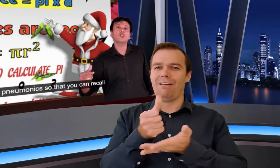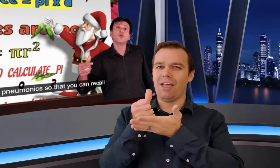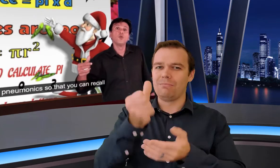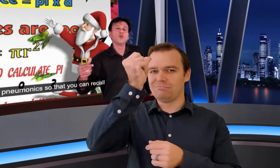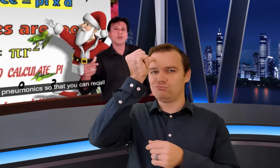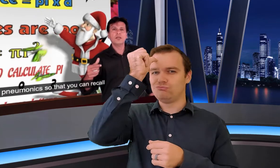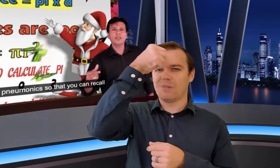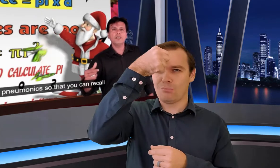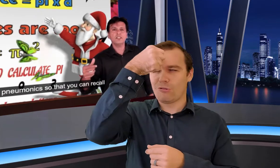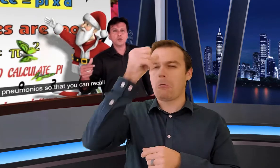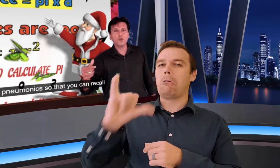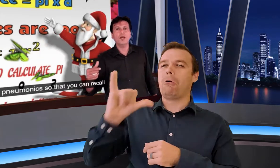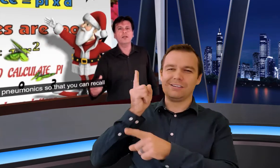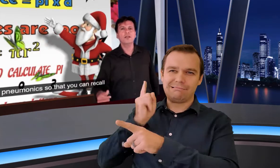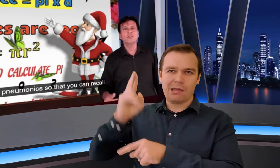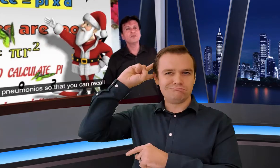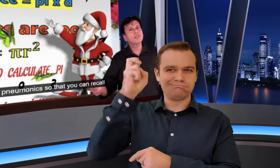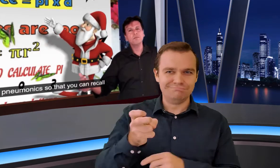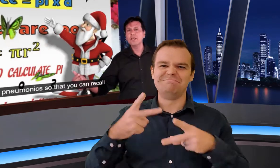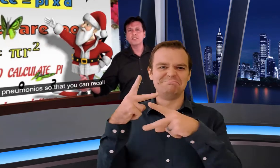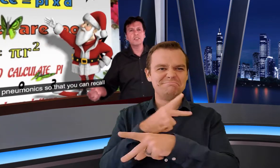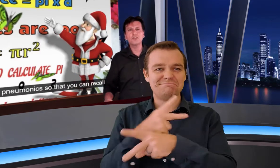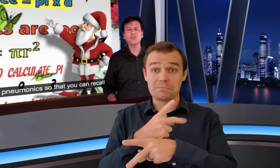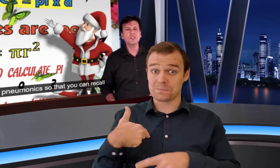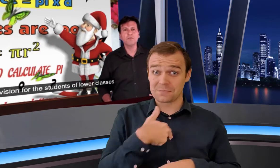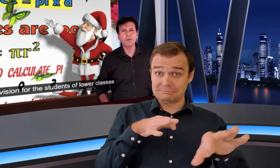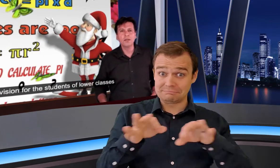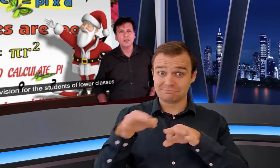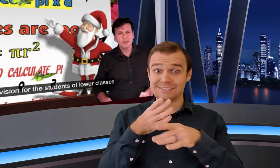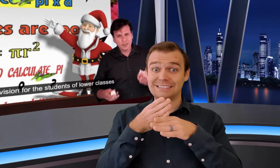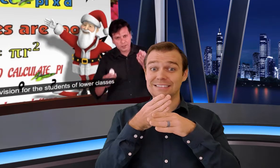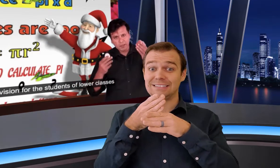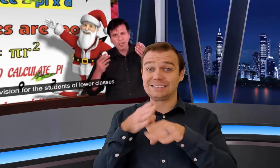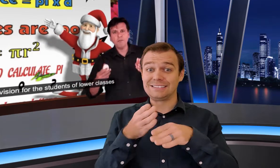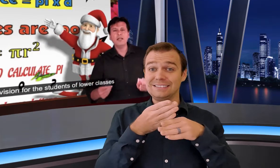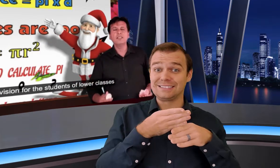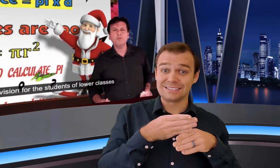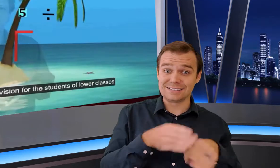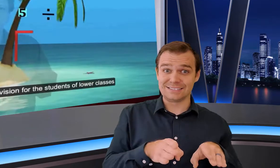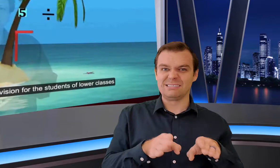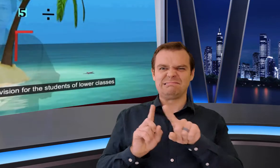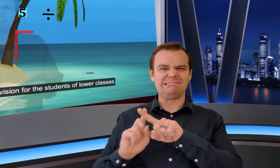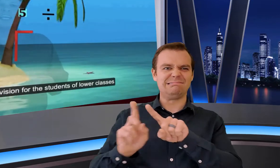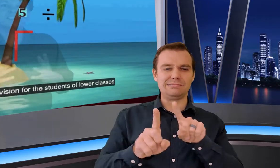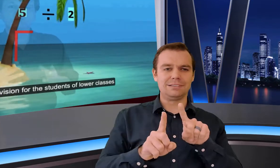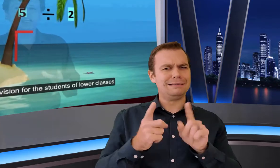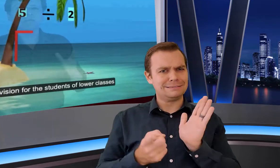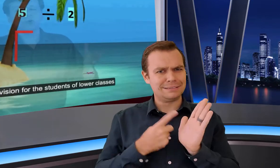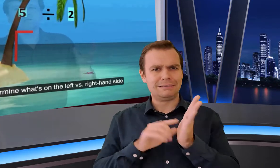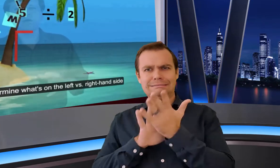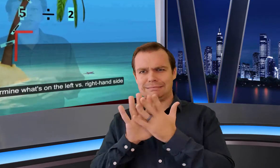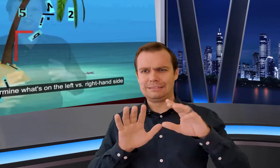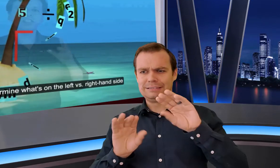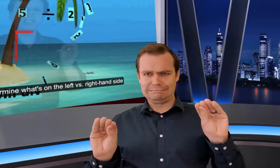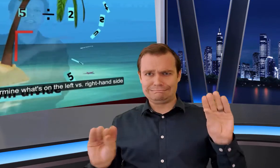We are giving you pneumonics so that you can recall We have explained Division for the students of lower classes